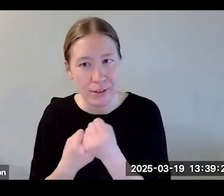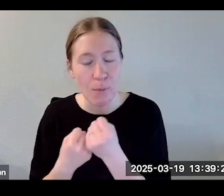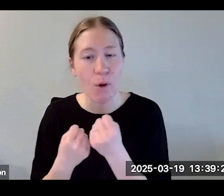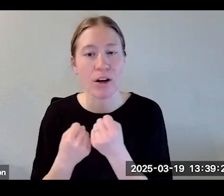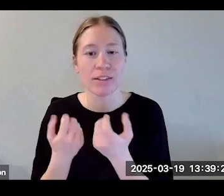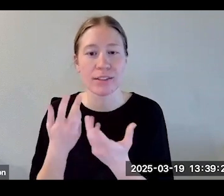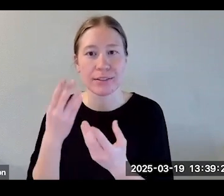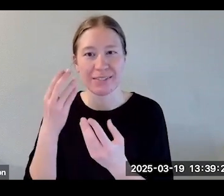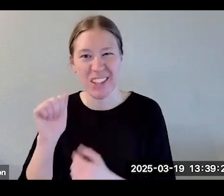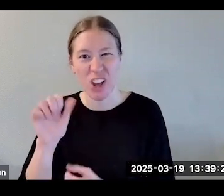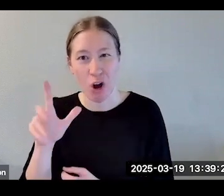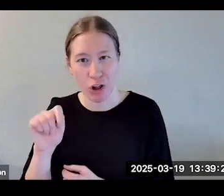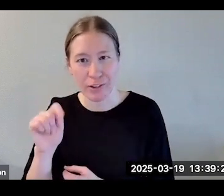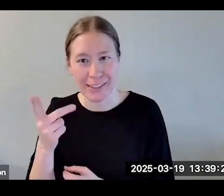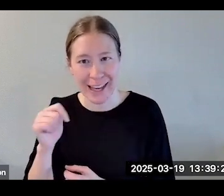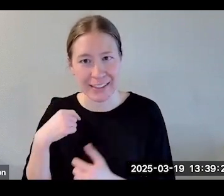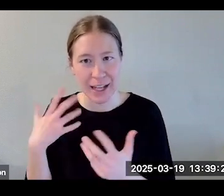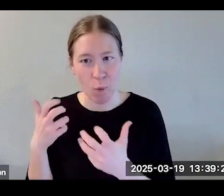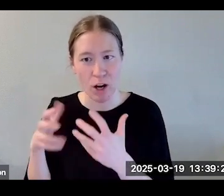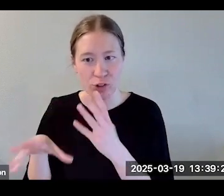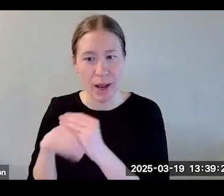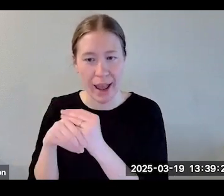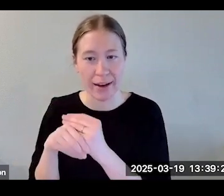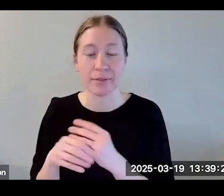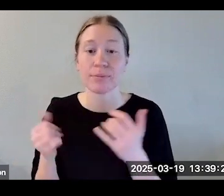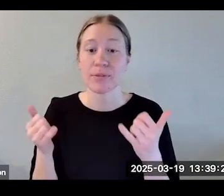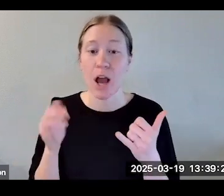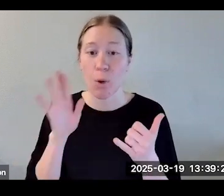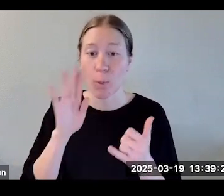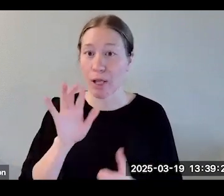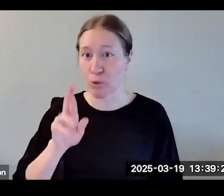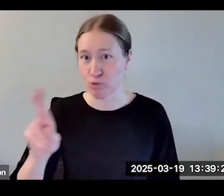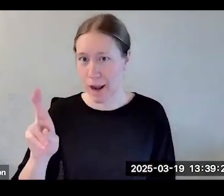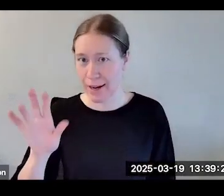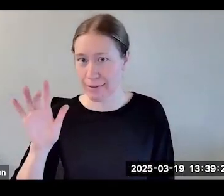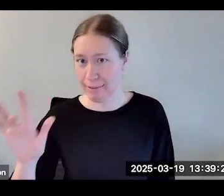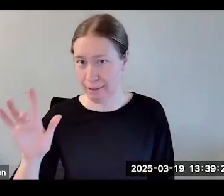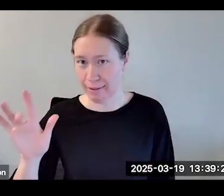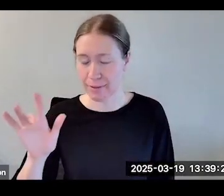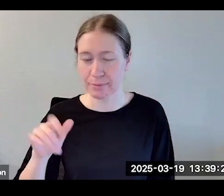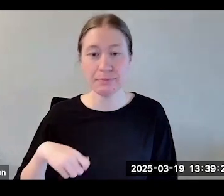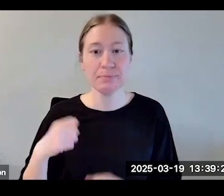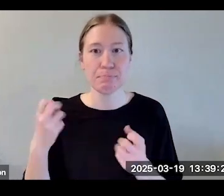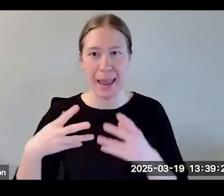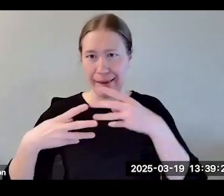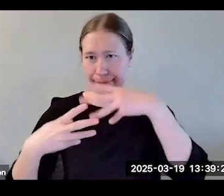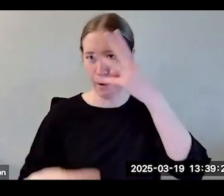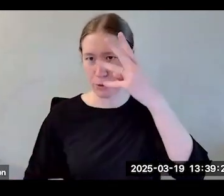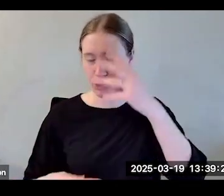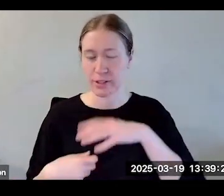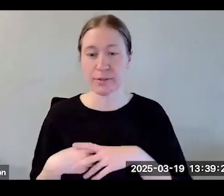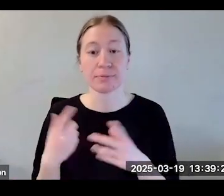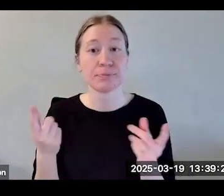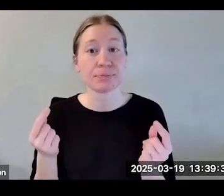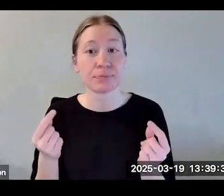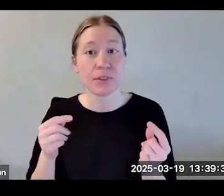then I'm gonna right-click it. A lot of options come up here, but the one that we're looking for is View Alt Text.